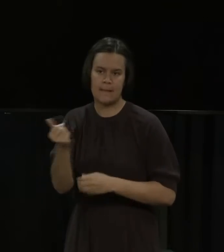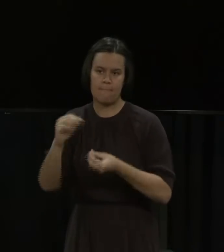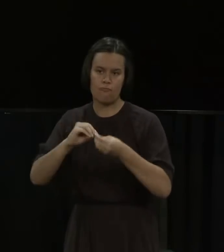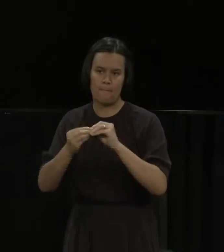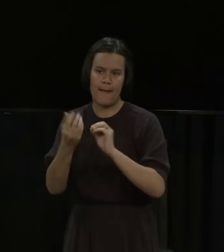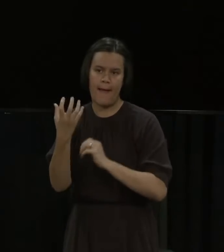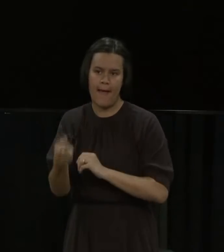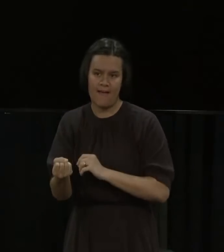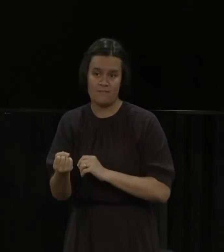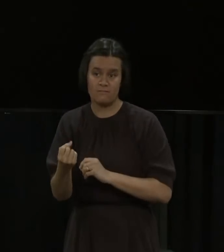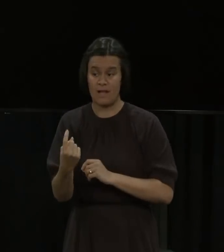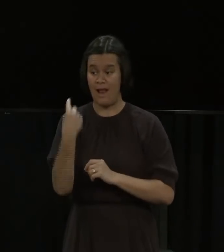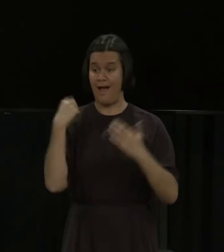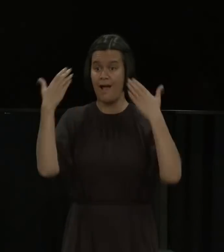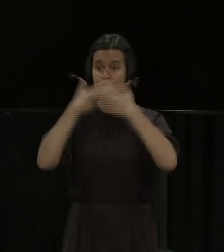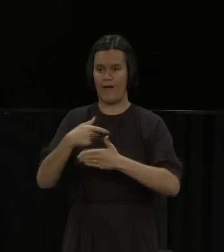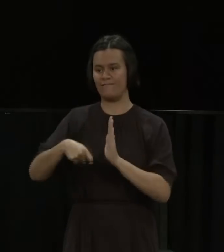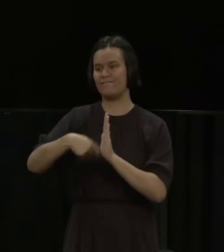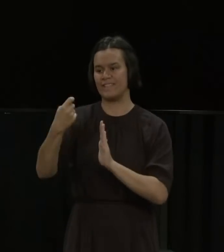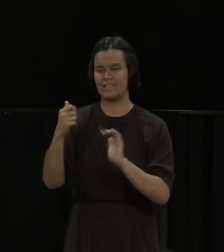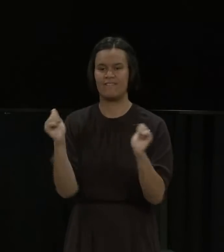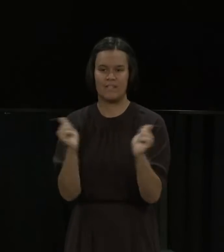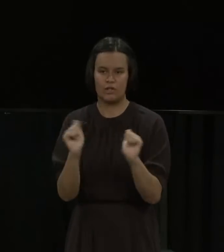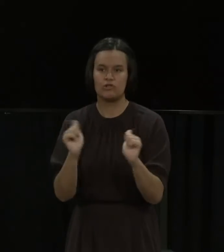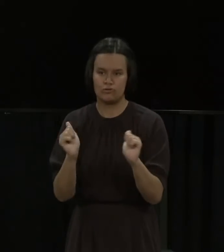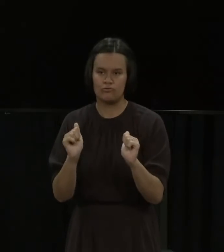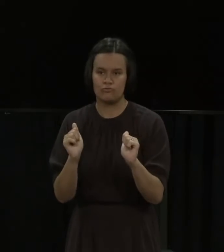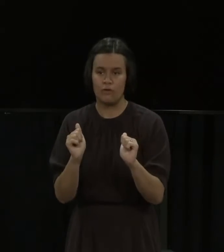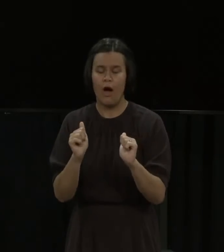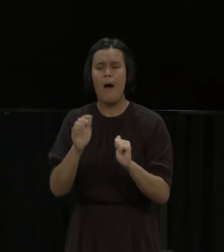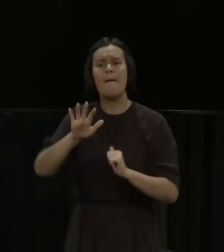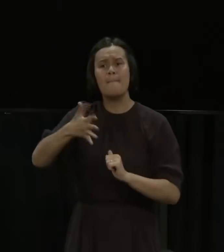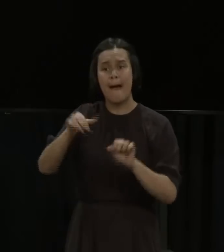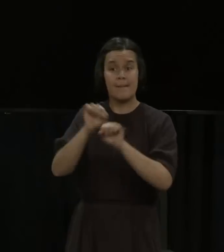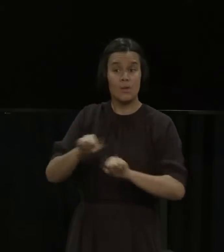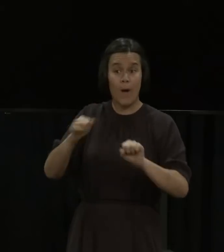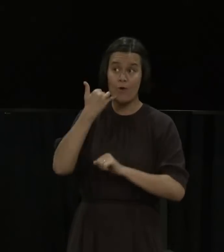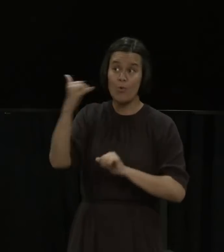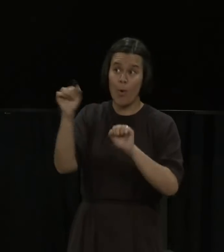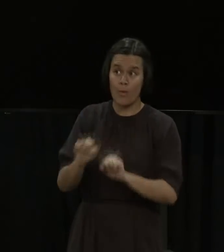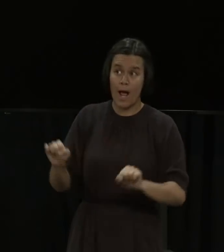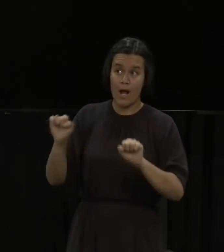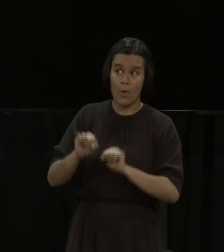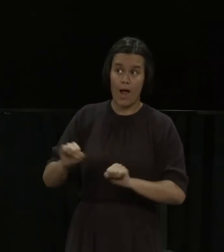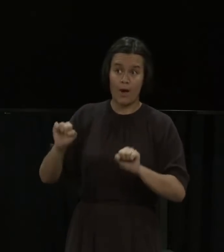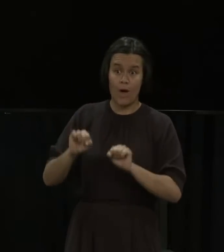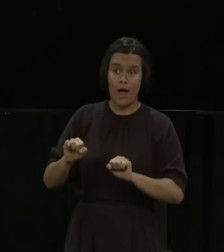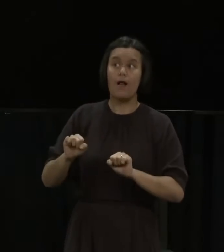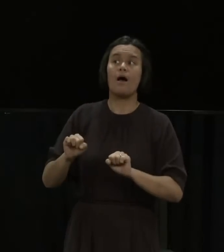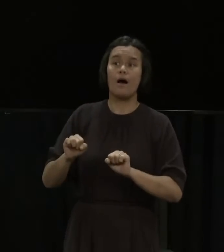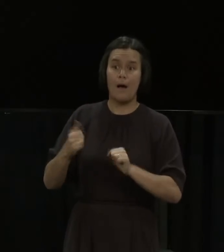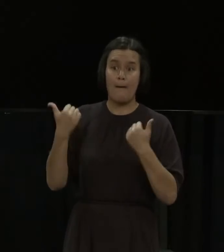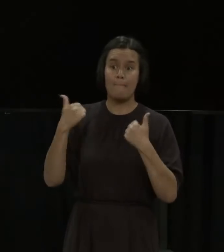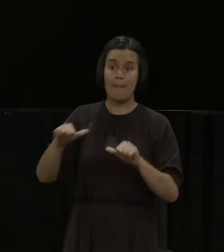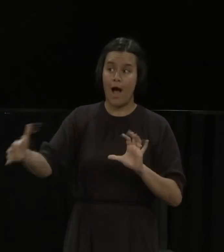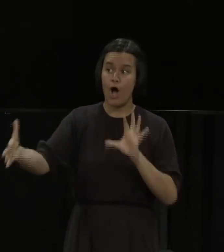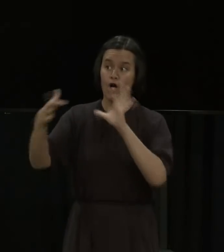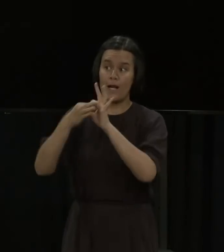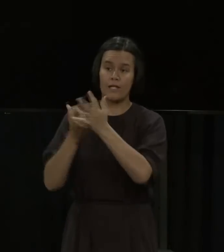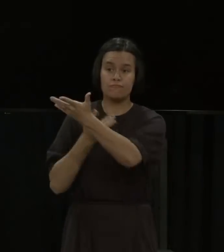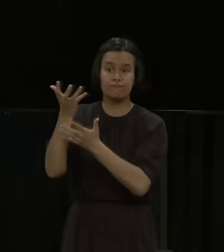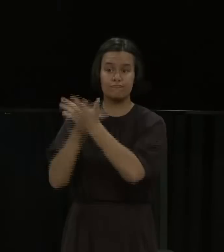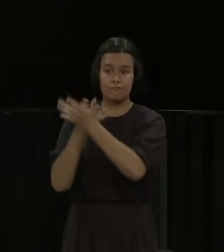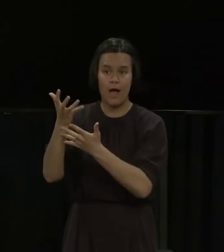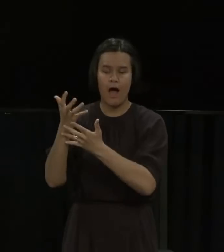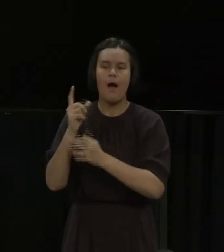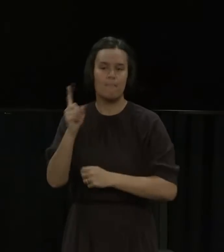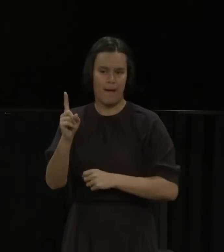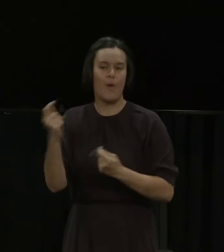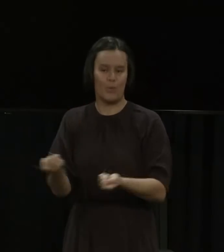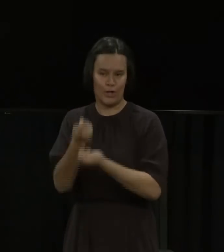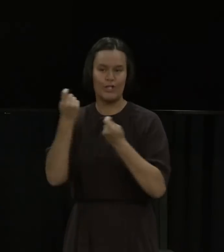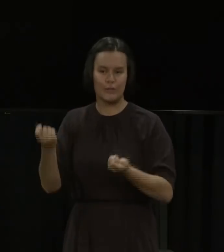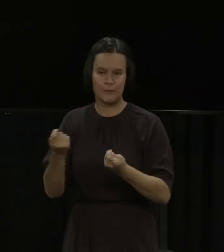yesterday around the volume of